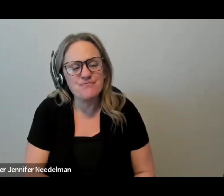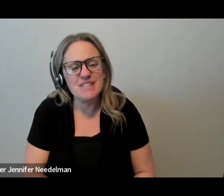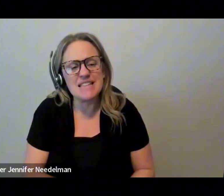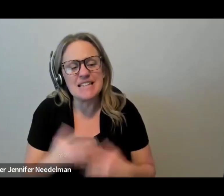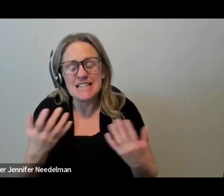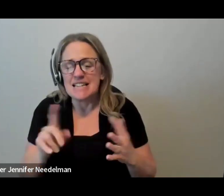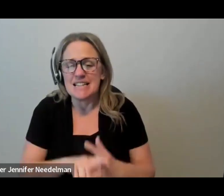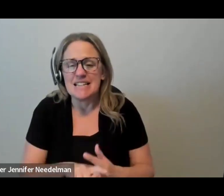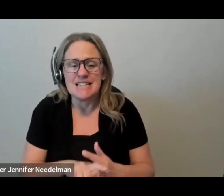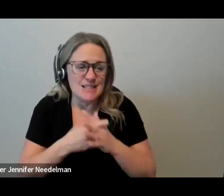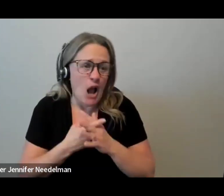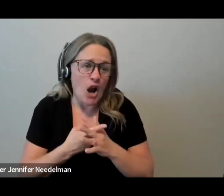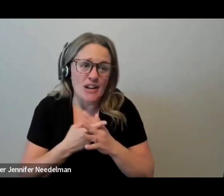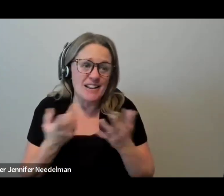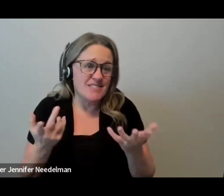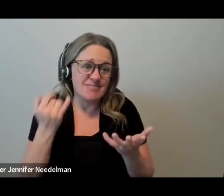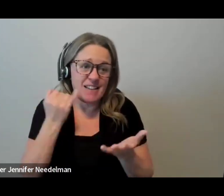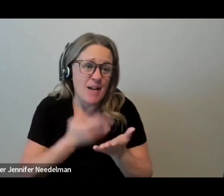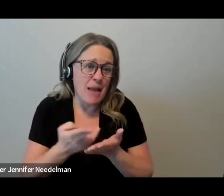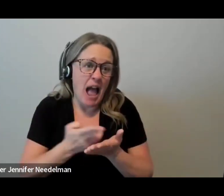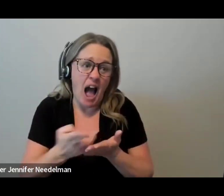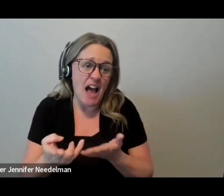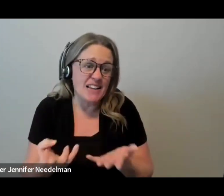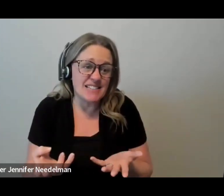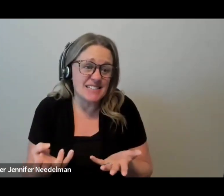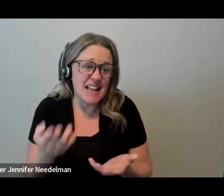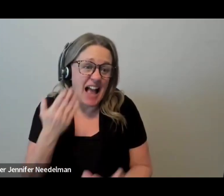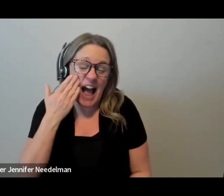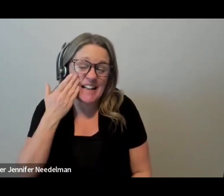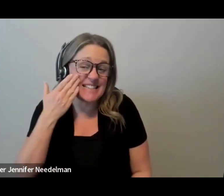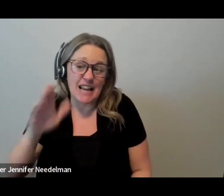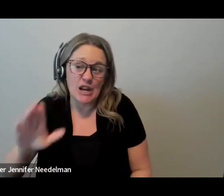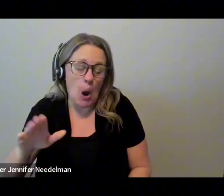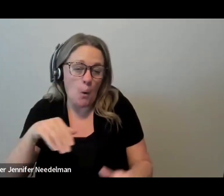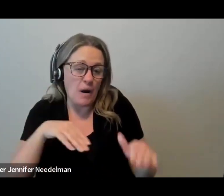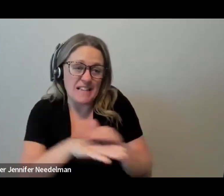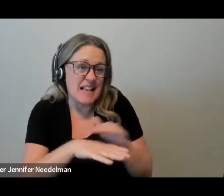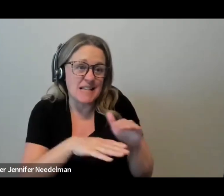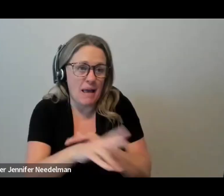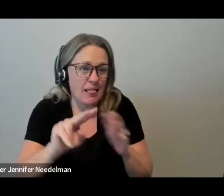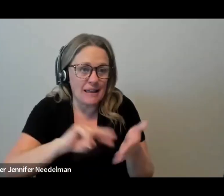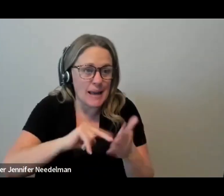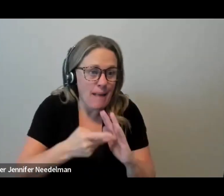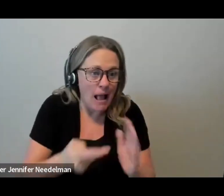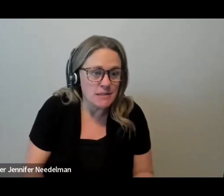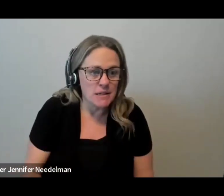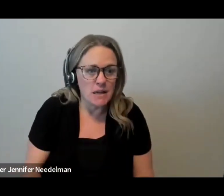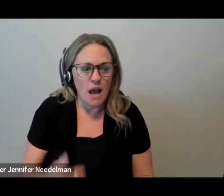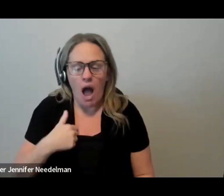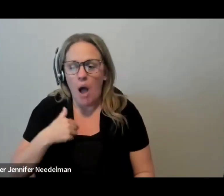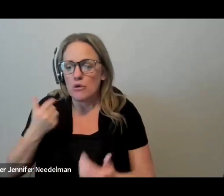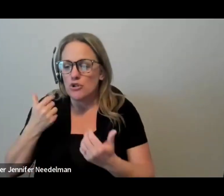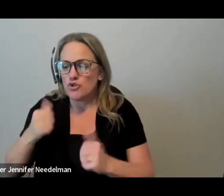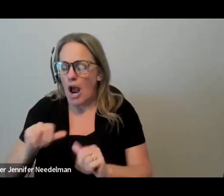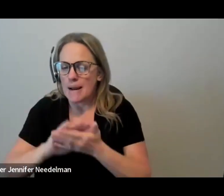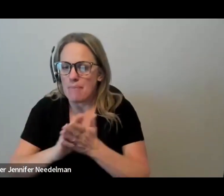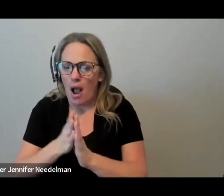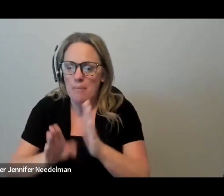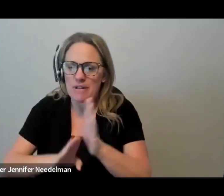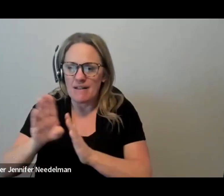originally, if I can be honest with you, I didn't know what accessibility was. I was trying to become a developer and I saw web accessibility,